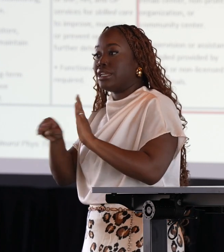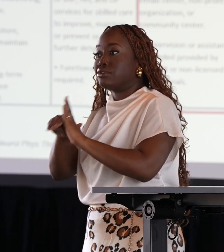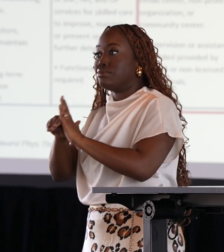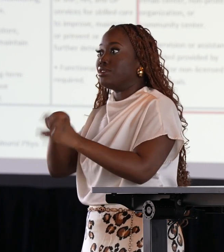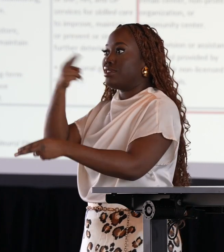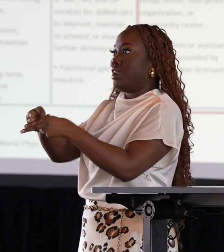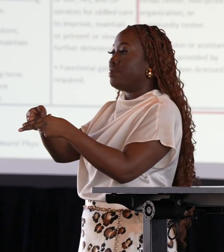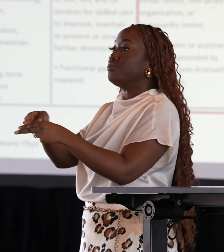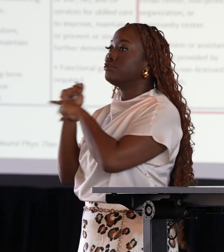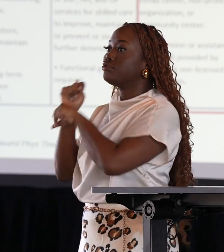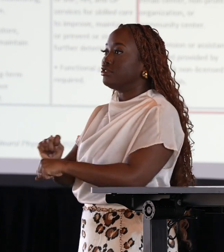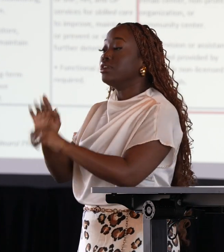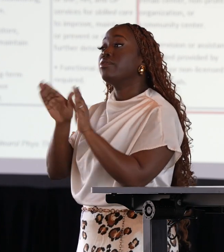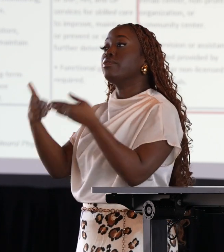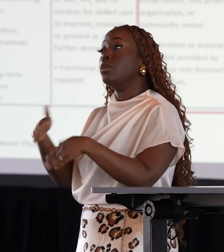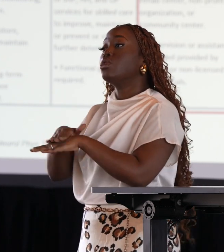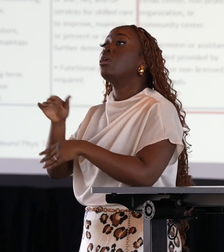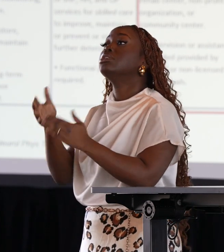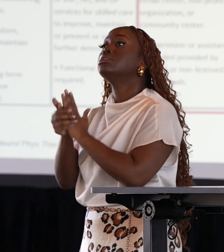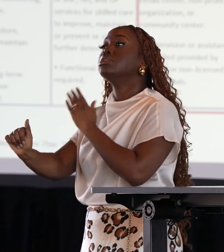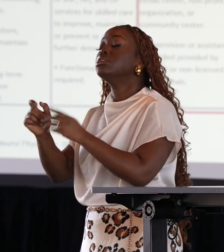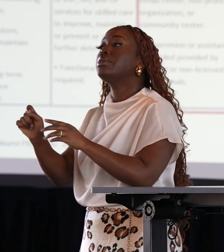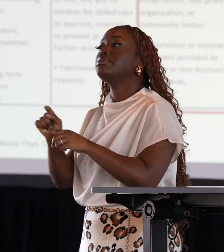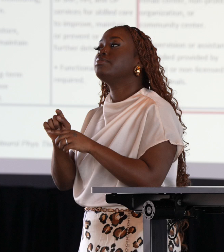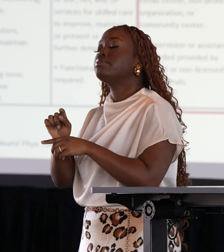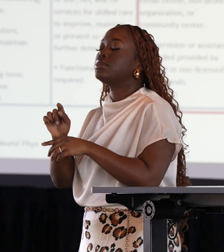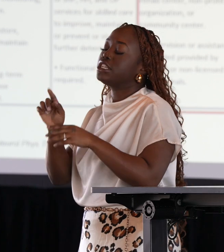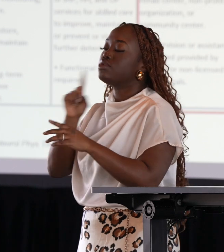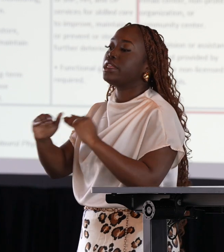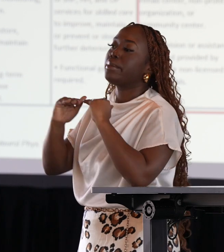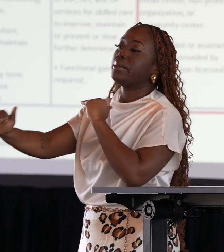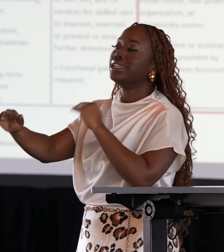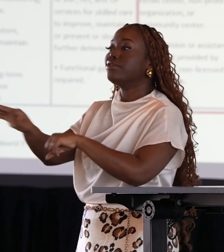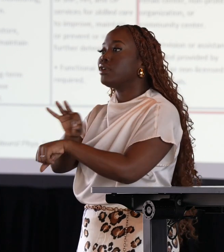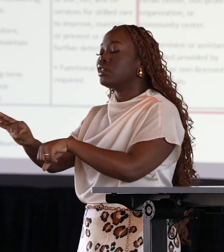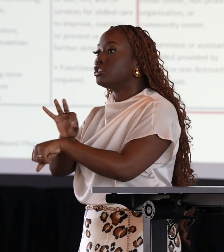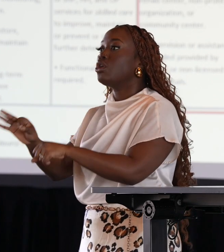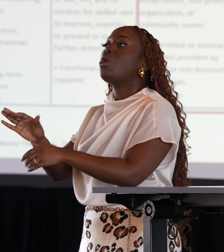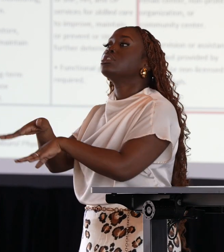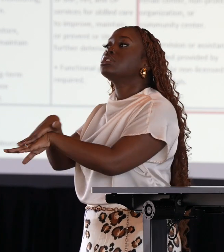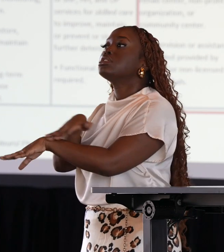traditionally, the focus in skilled maintenance is maintaining function, or slowing loss of function. And that's an